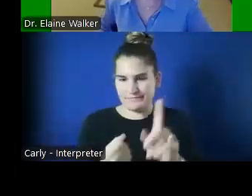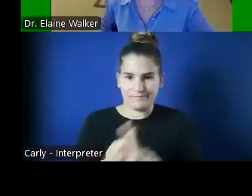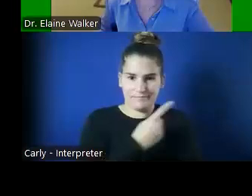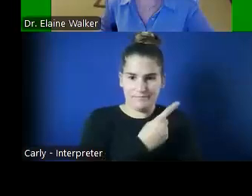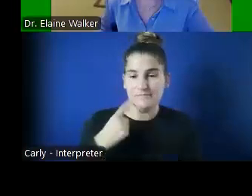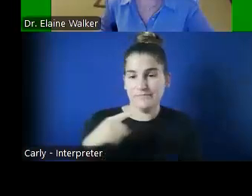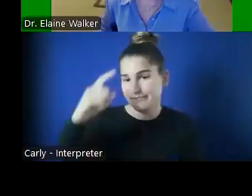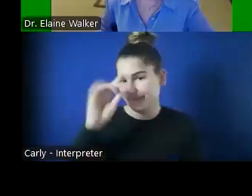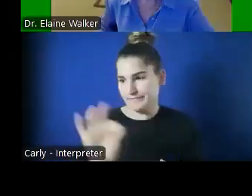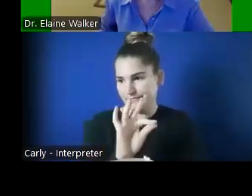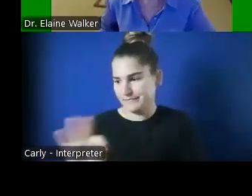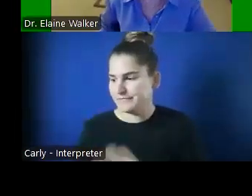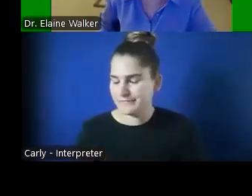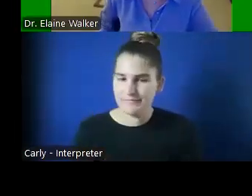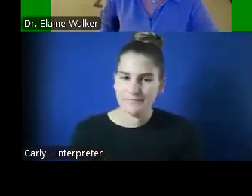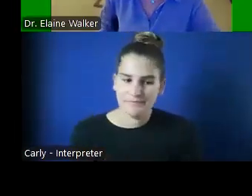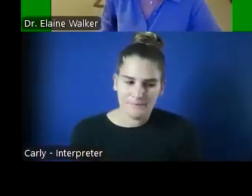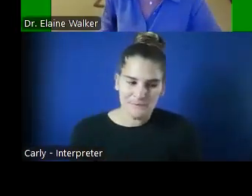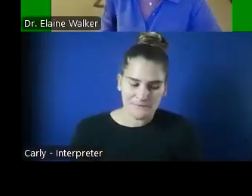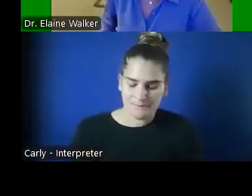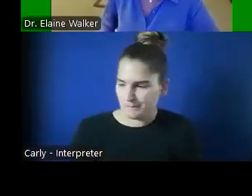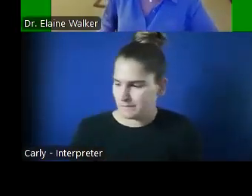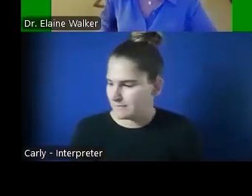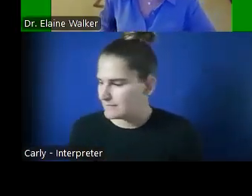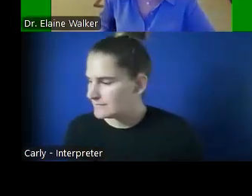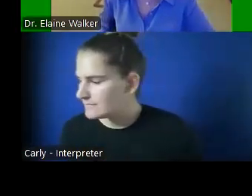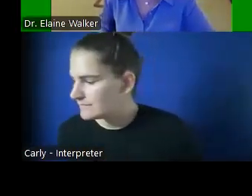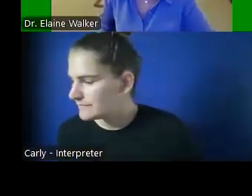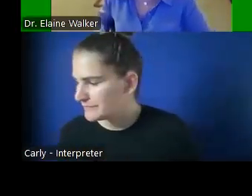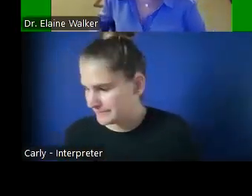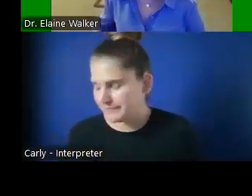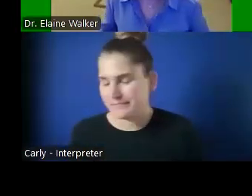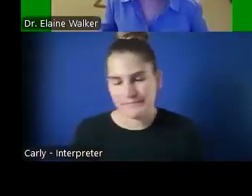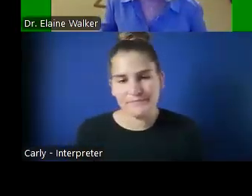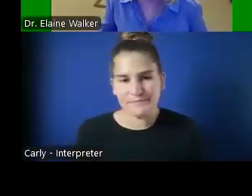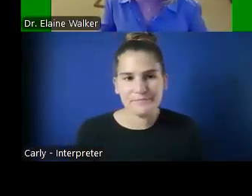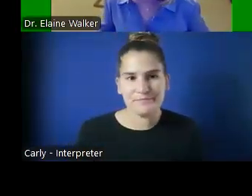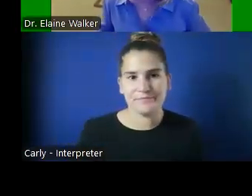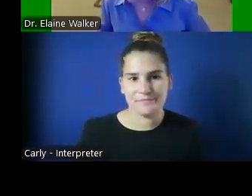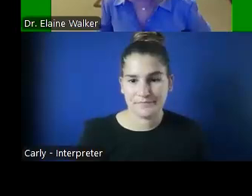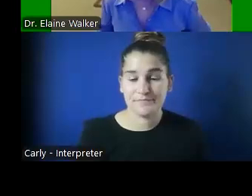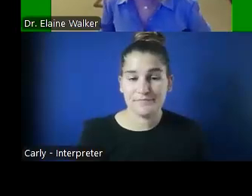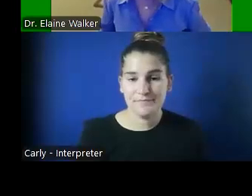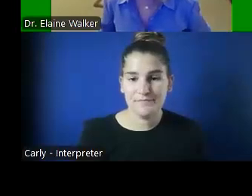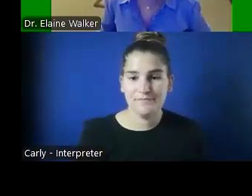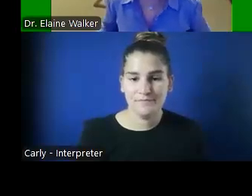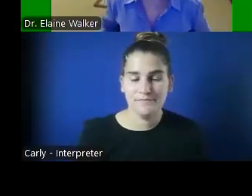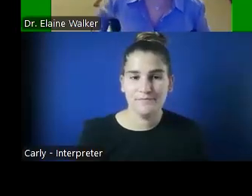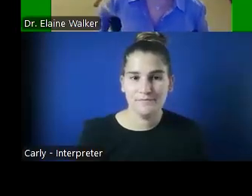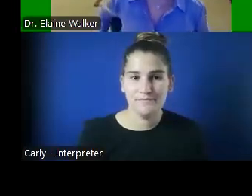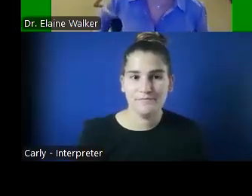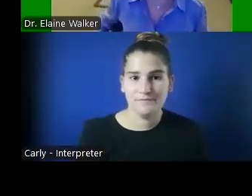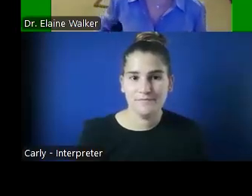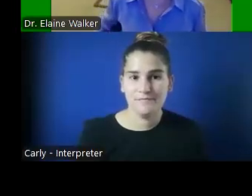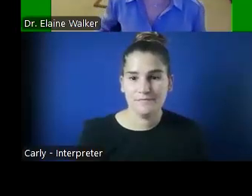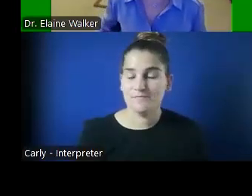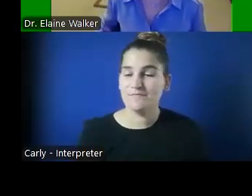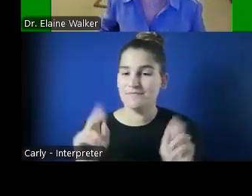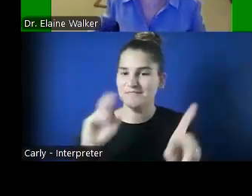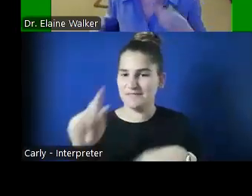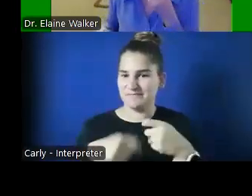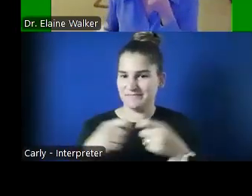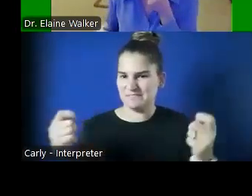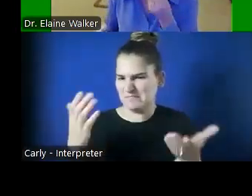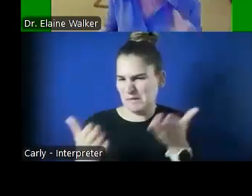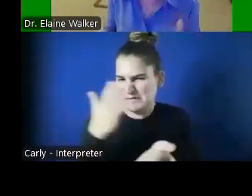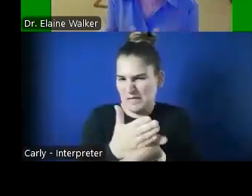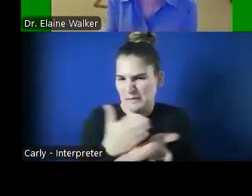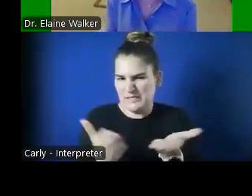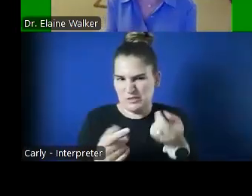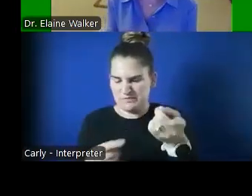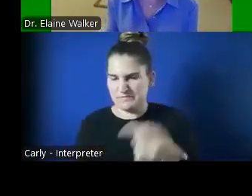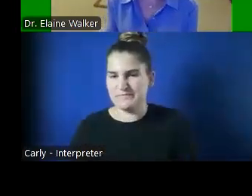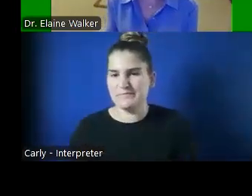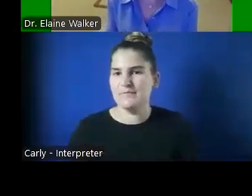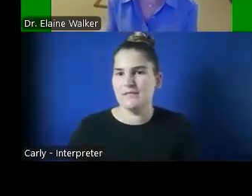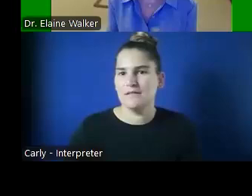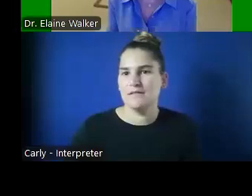function okay so in conclusion and I think I may end here we find that clinical high-risk